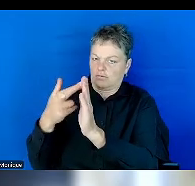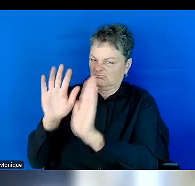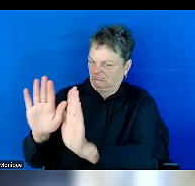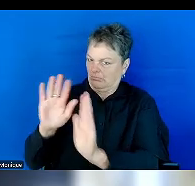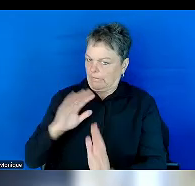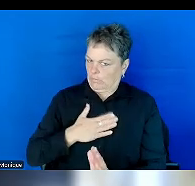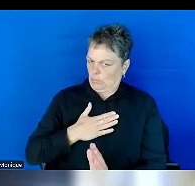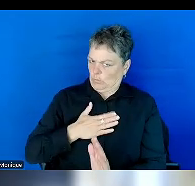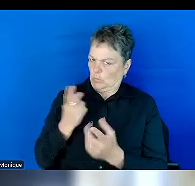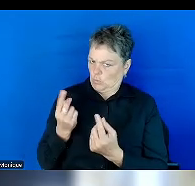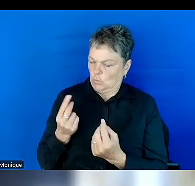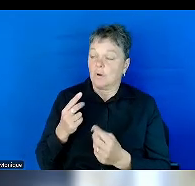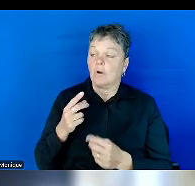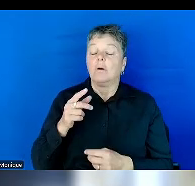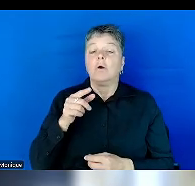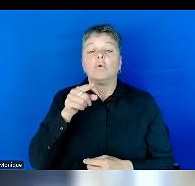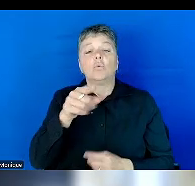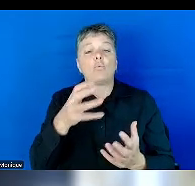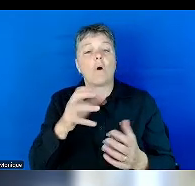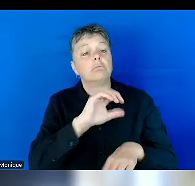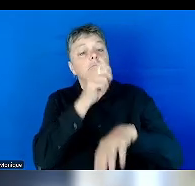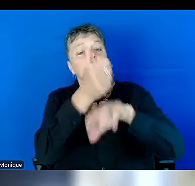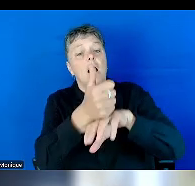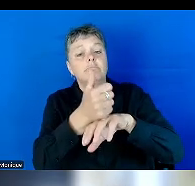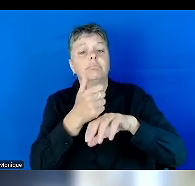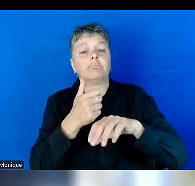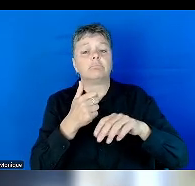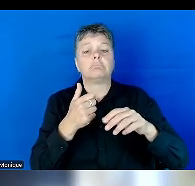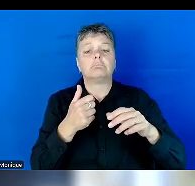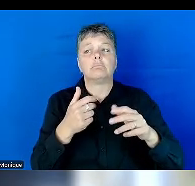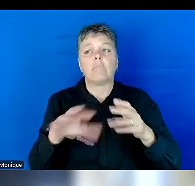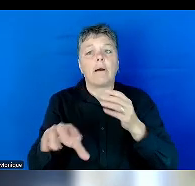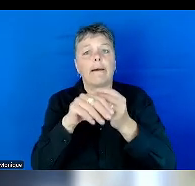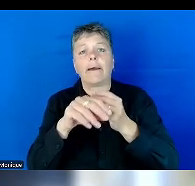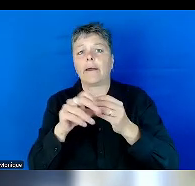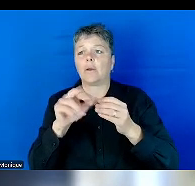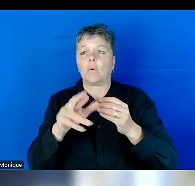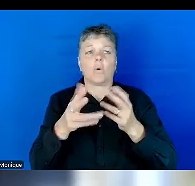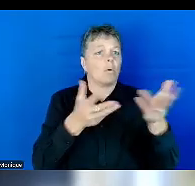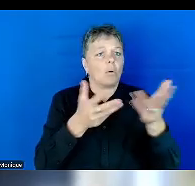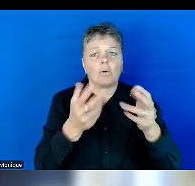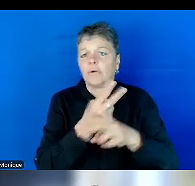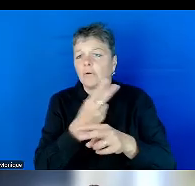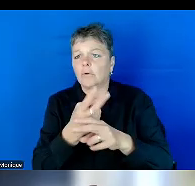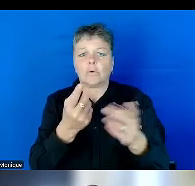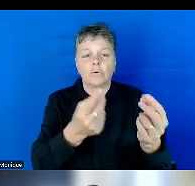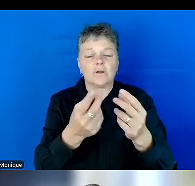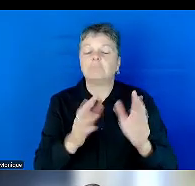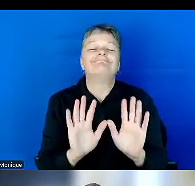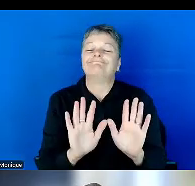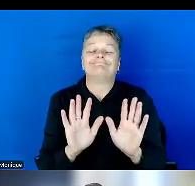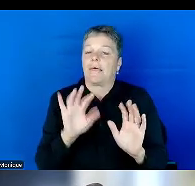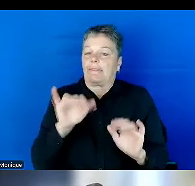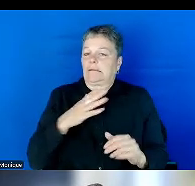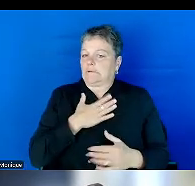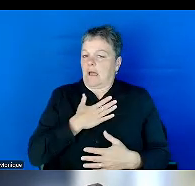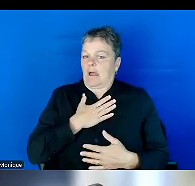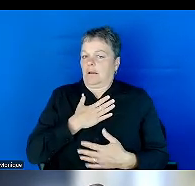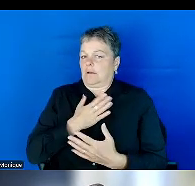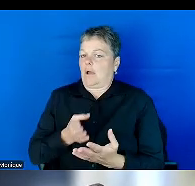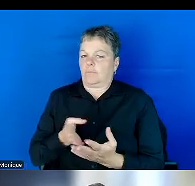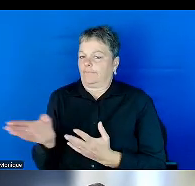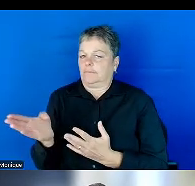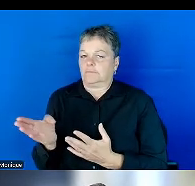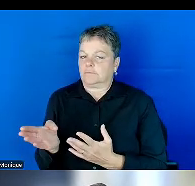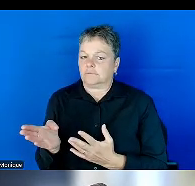you know we are focused on removing guardianships as opposed to putting them in place. So, if you